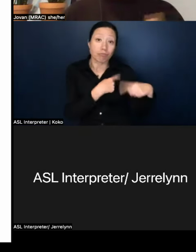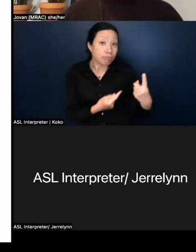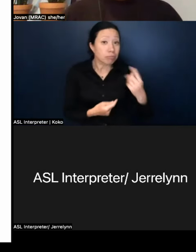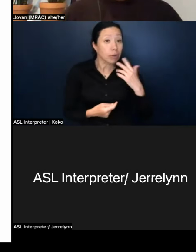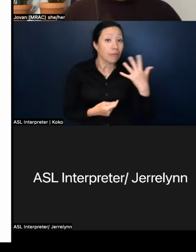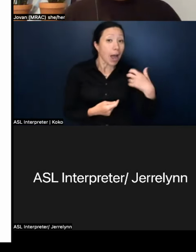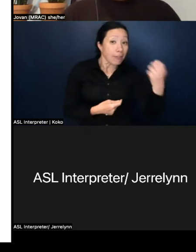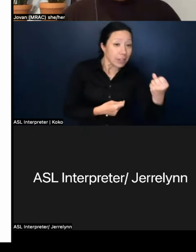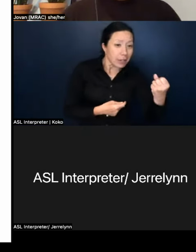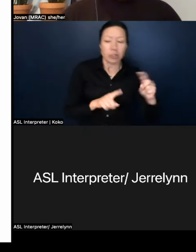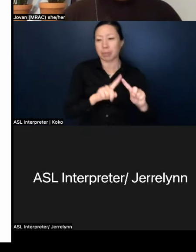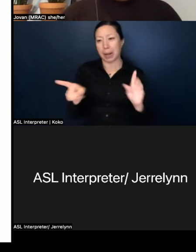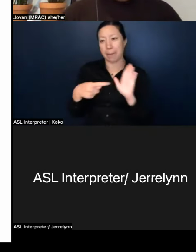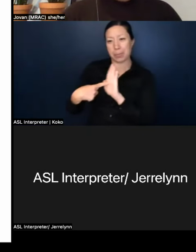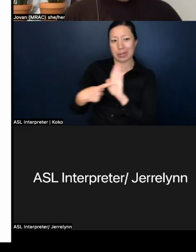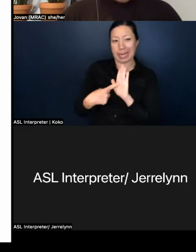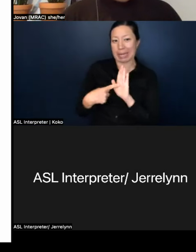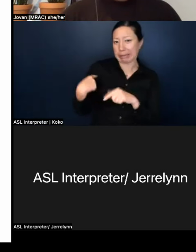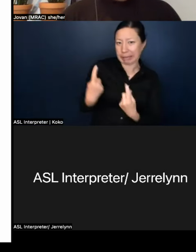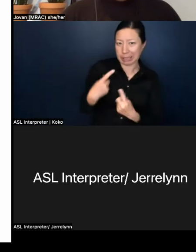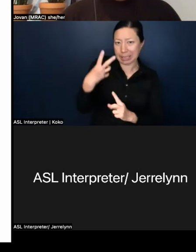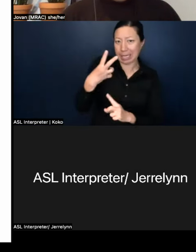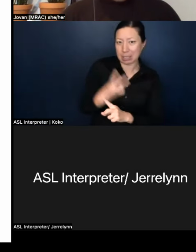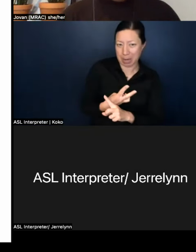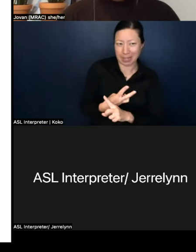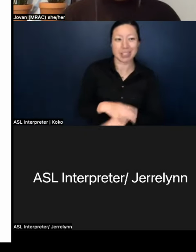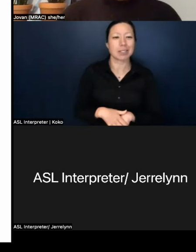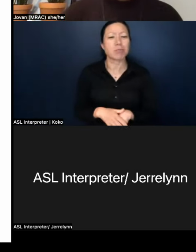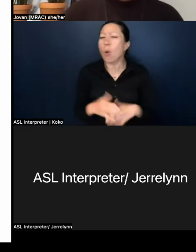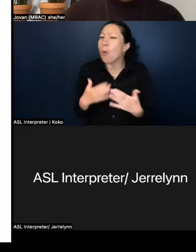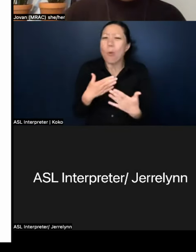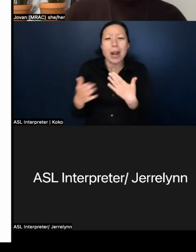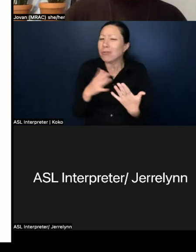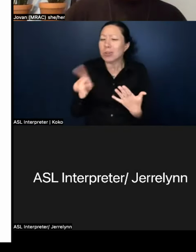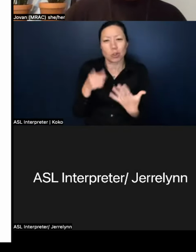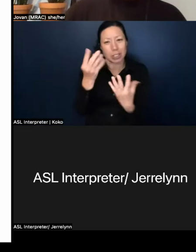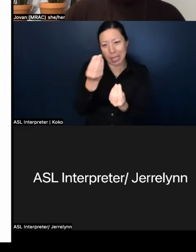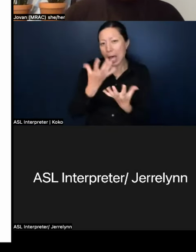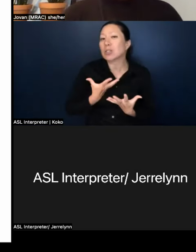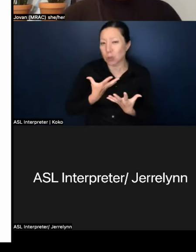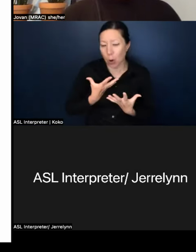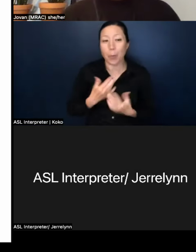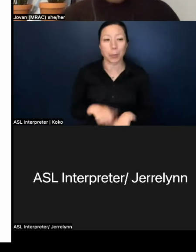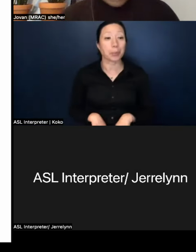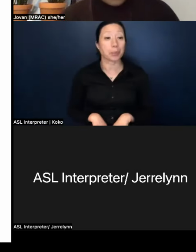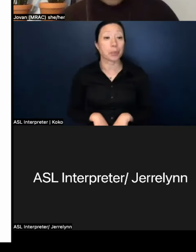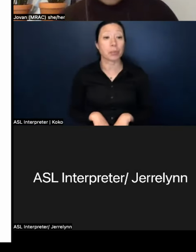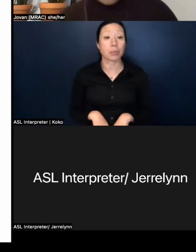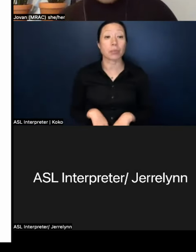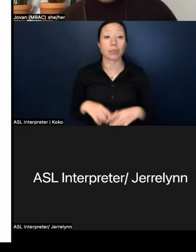Whatever it is, just let us know where you're at in your career. What creative projects are you currently working on?